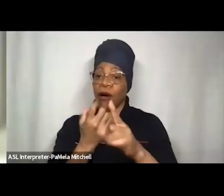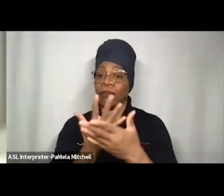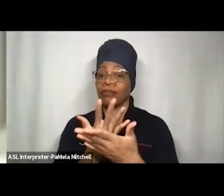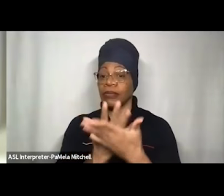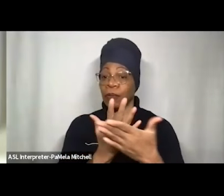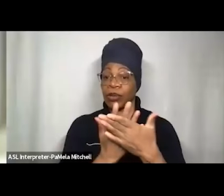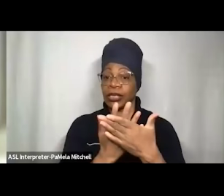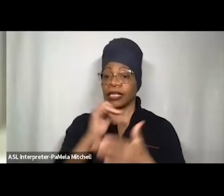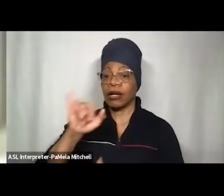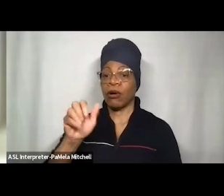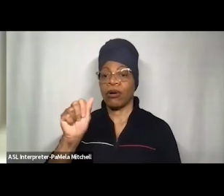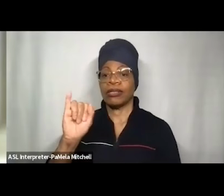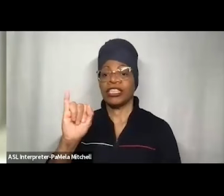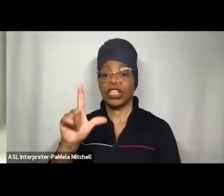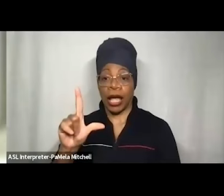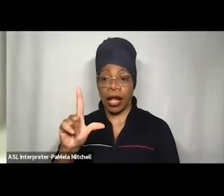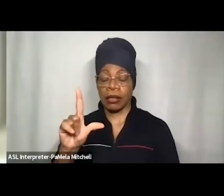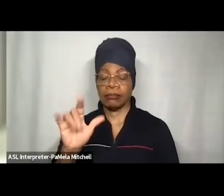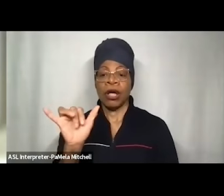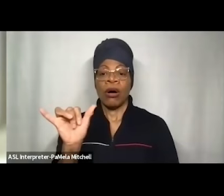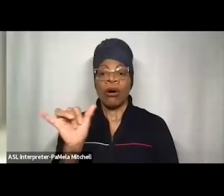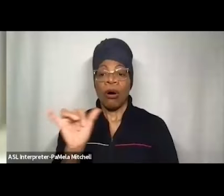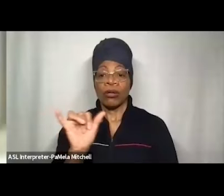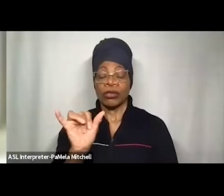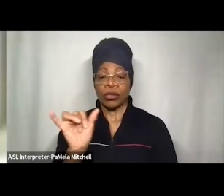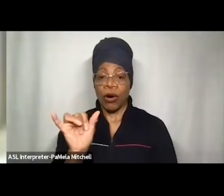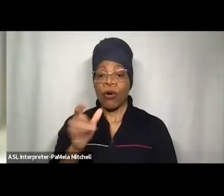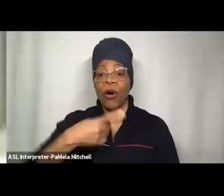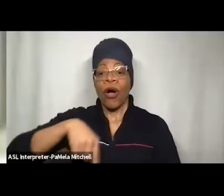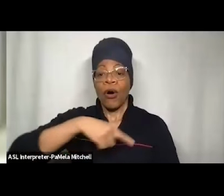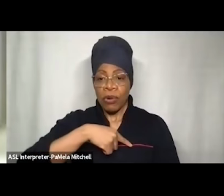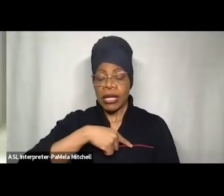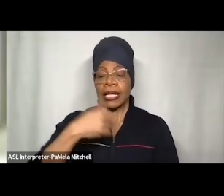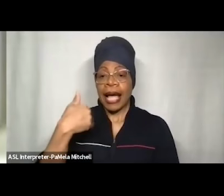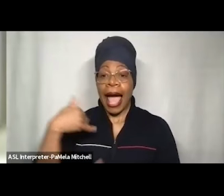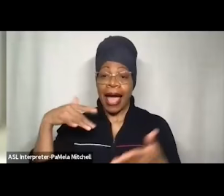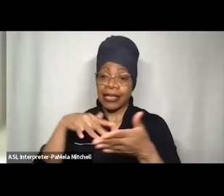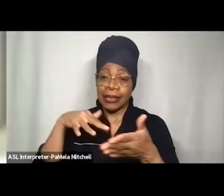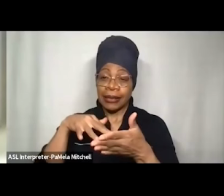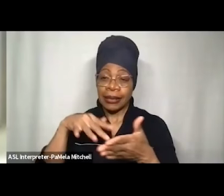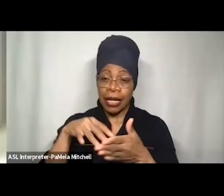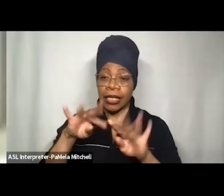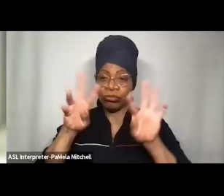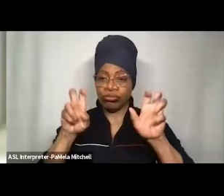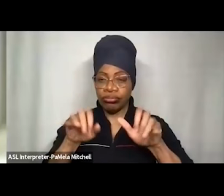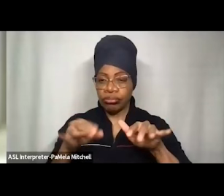Also of note, we did a study years ago looking at 18,000 arrestees